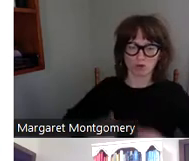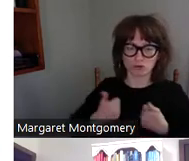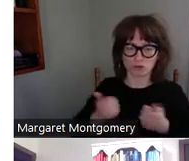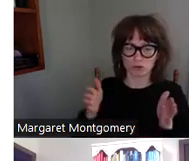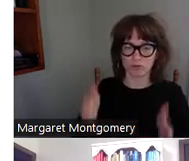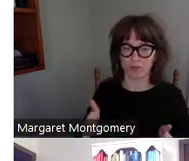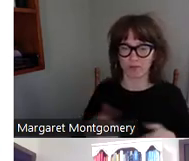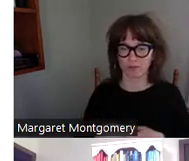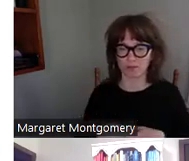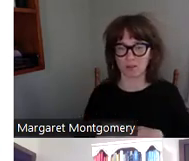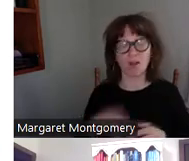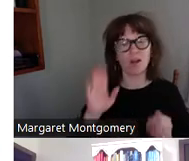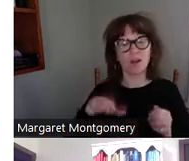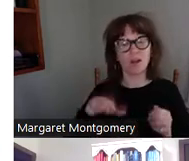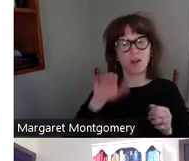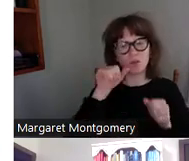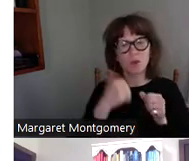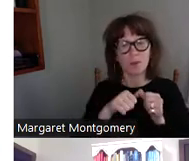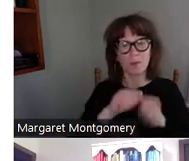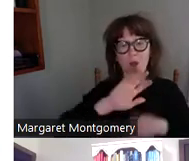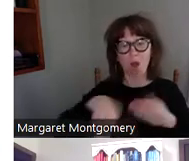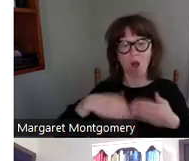a note that this information can apply to supporting people